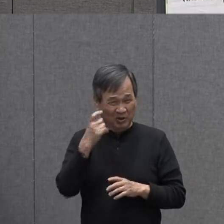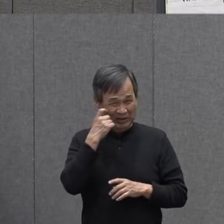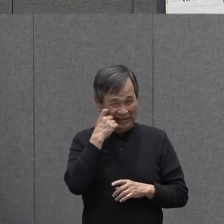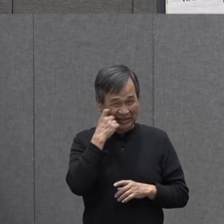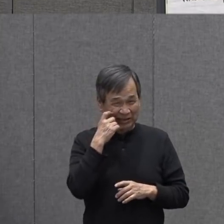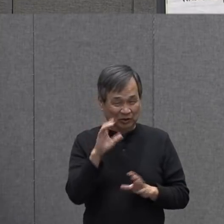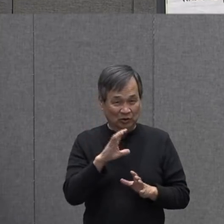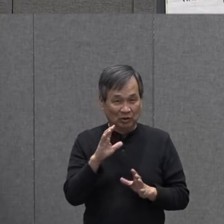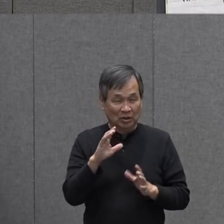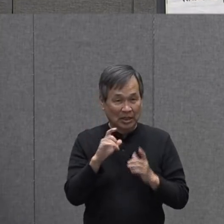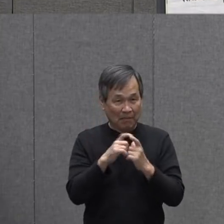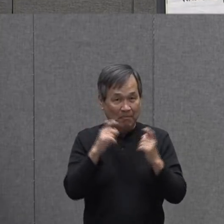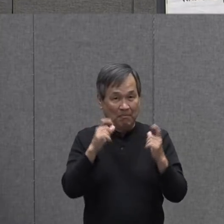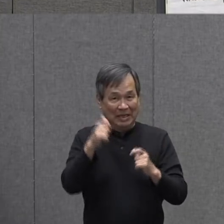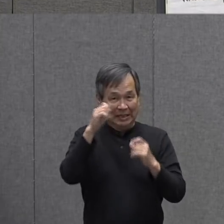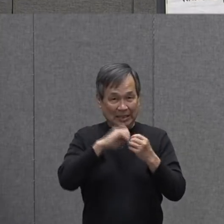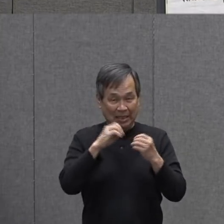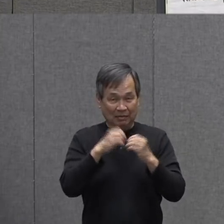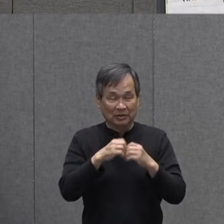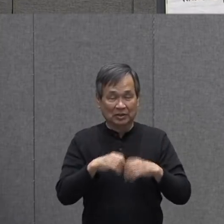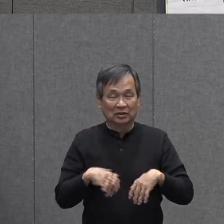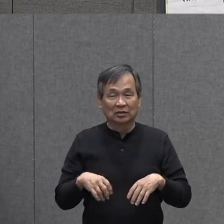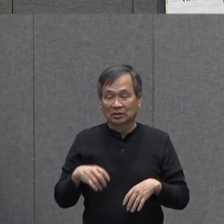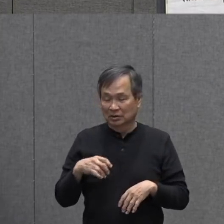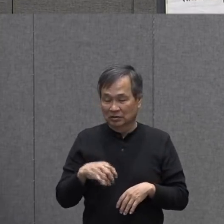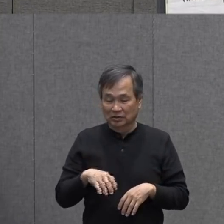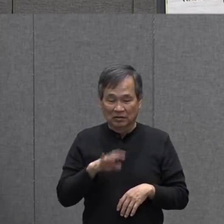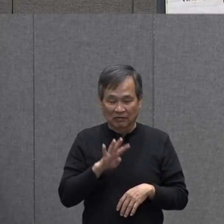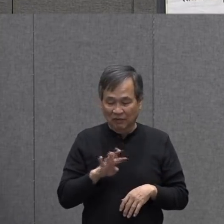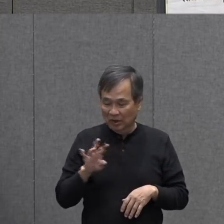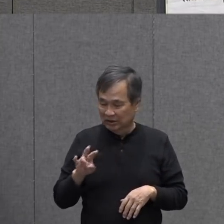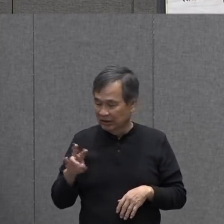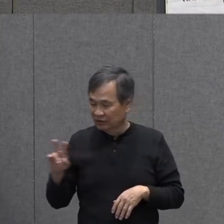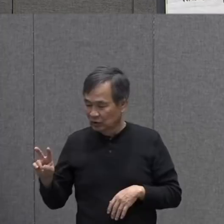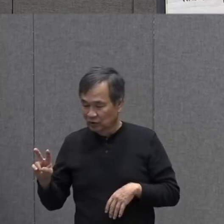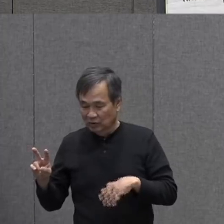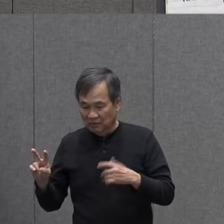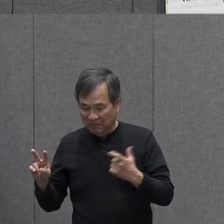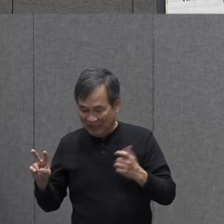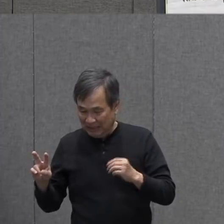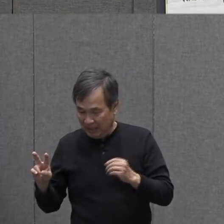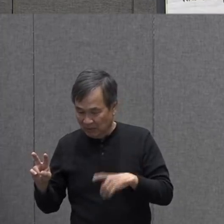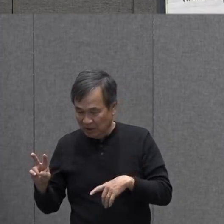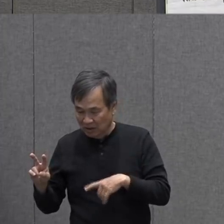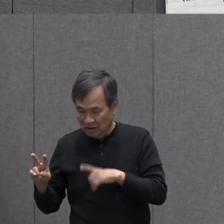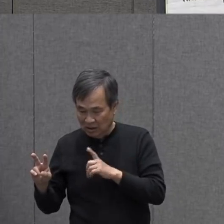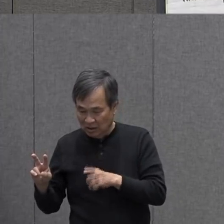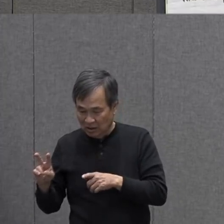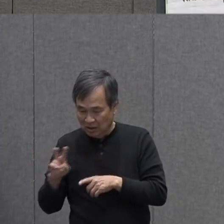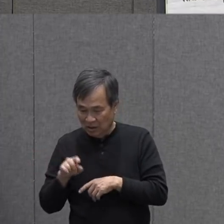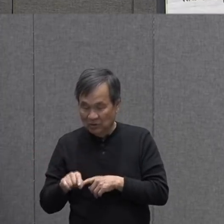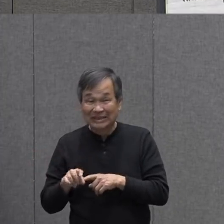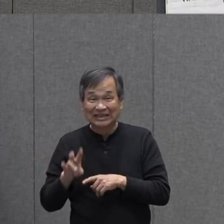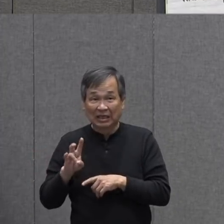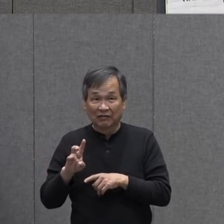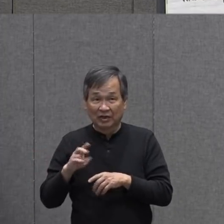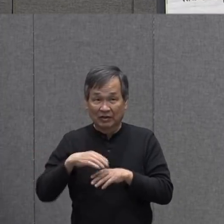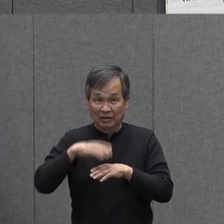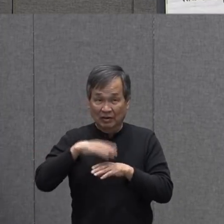how we did the four, seven, and two and we looked for the largest digit. What would we do there?